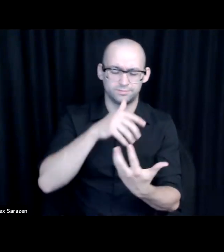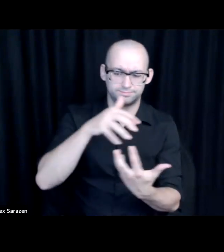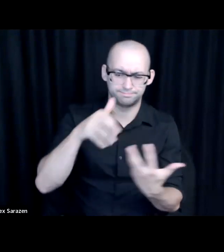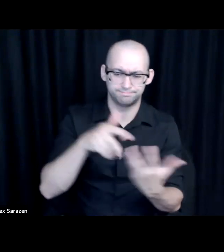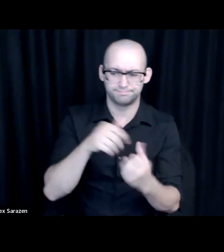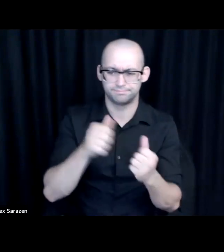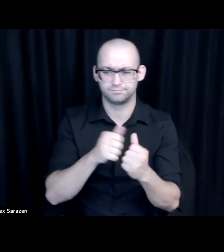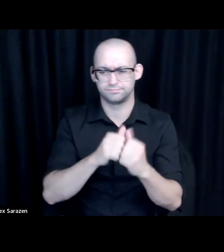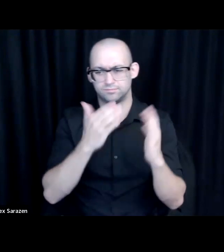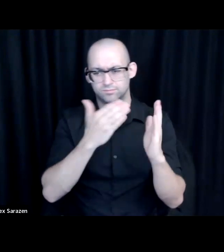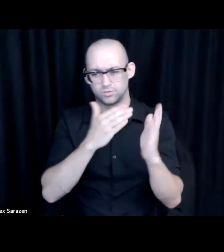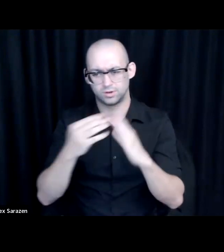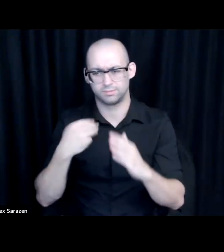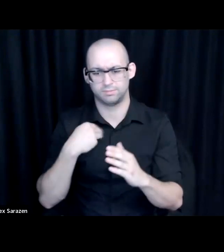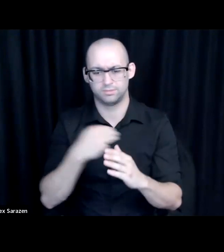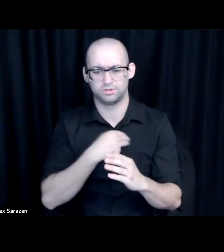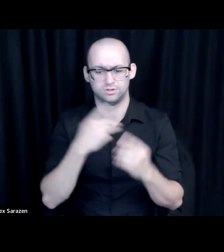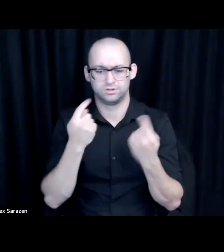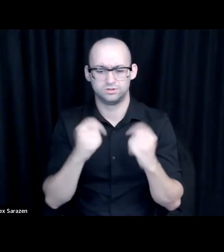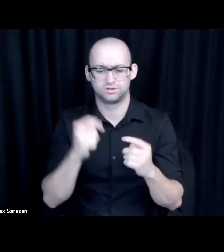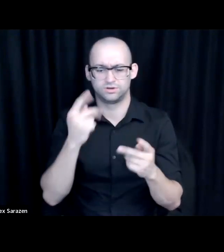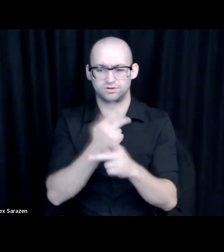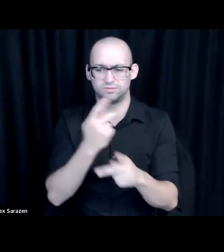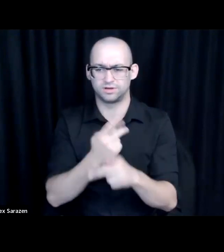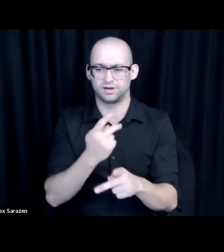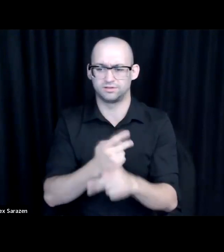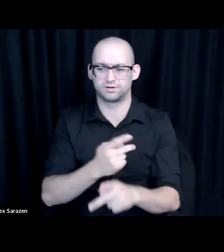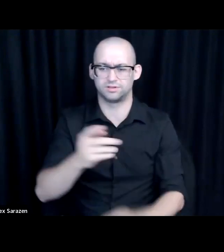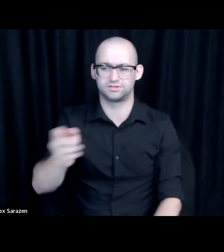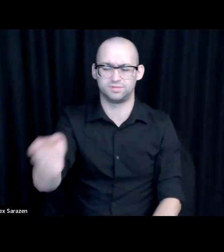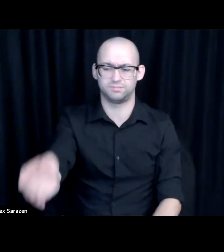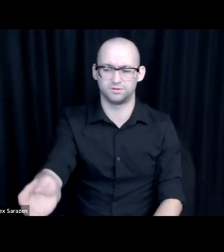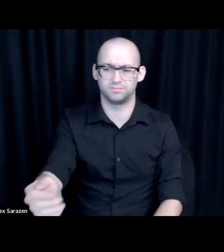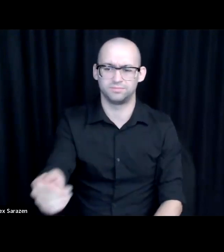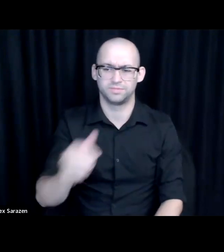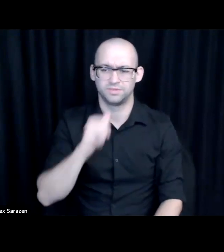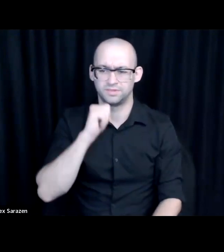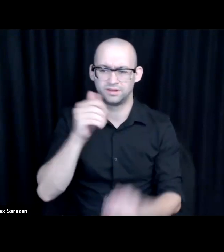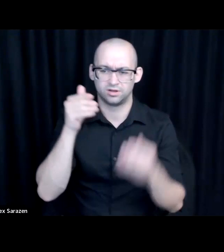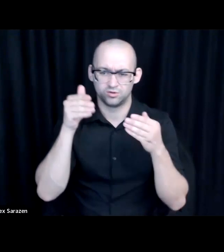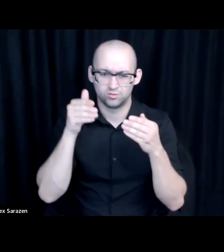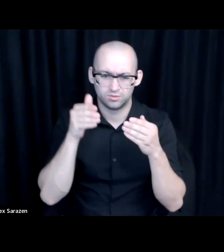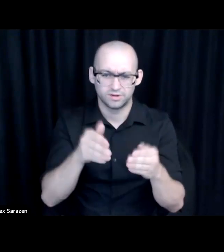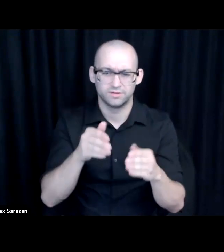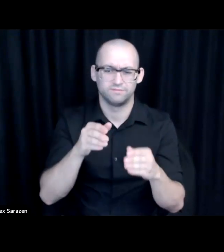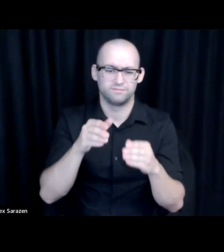use Internet. But I think this time around there is enough direct focus on supporting the Tribal